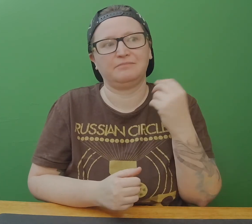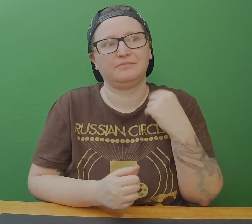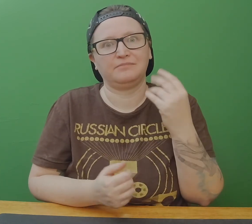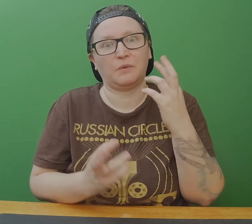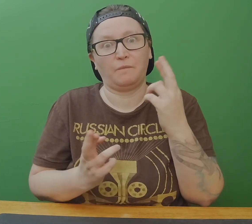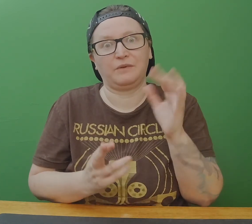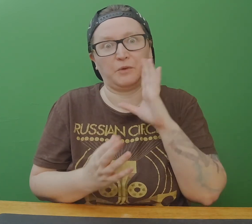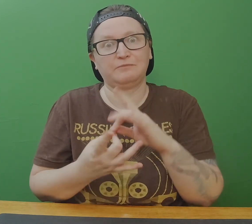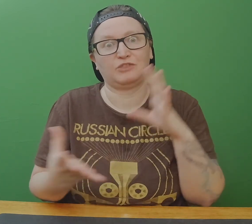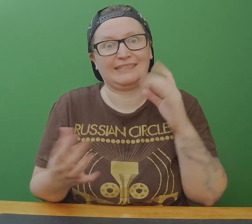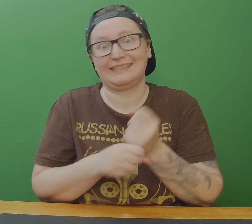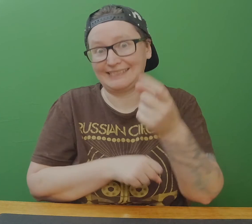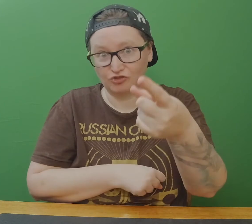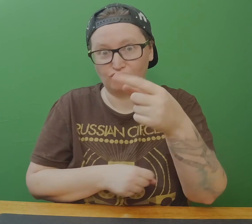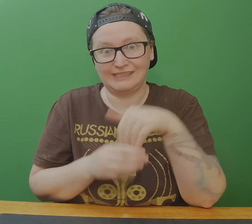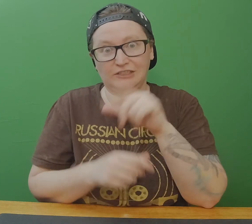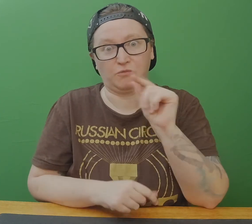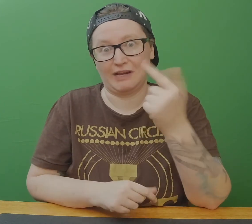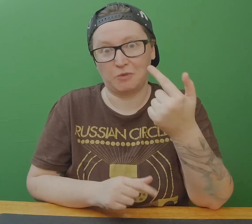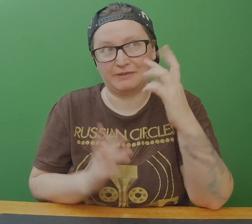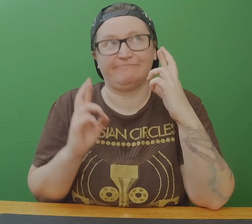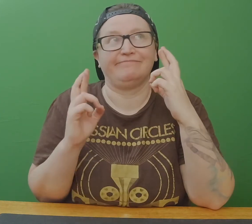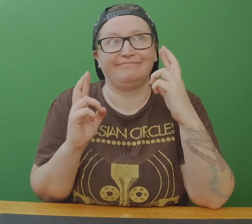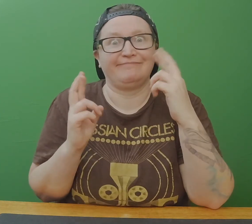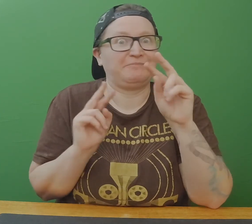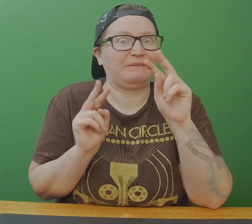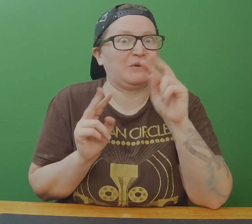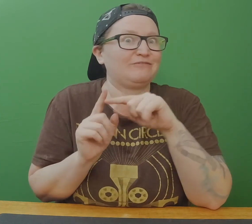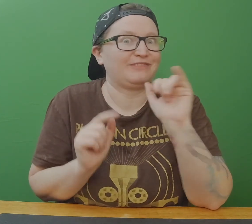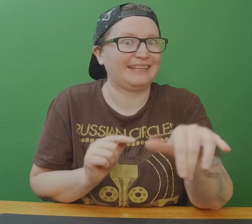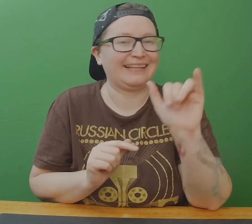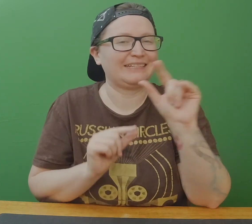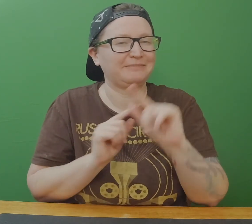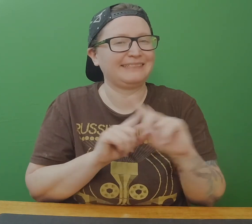I supported that and hopefully that will be released next year in 2021 so I'm really looking